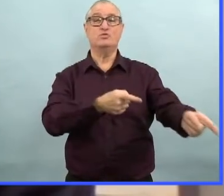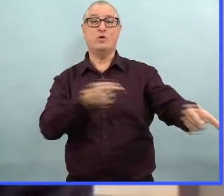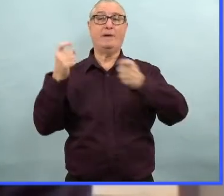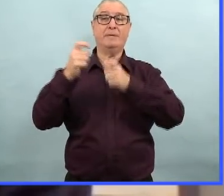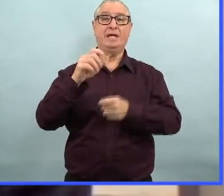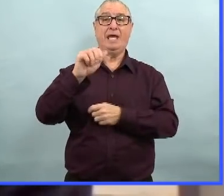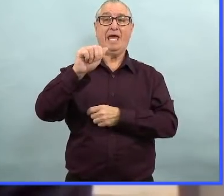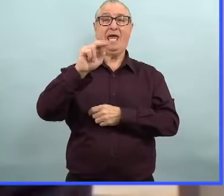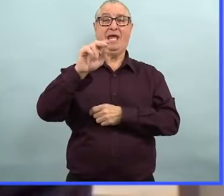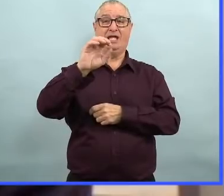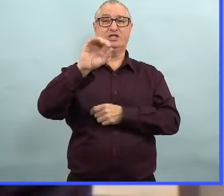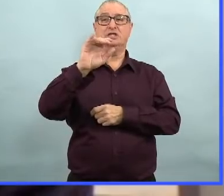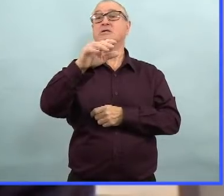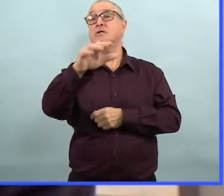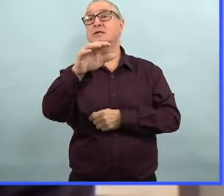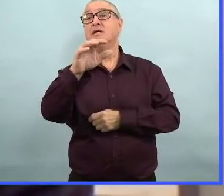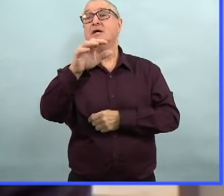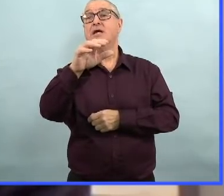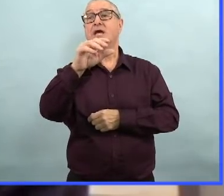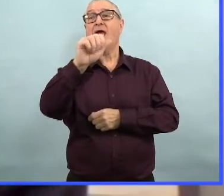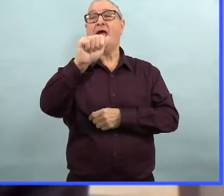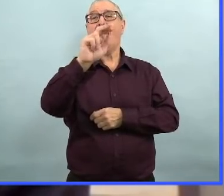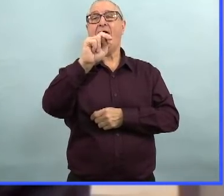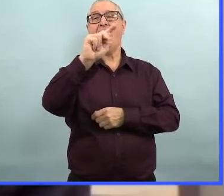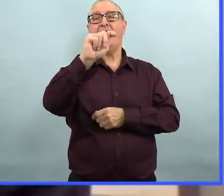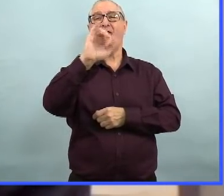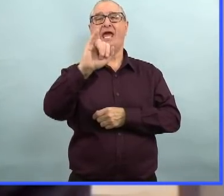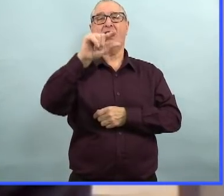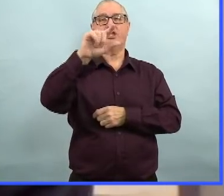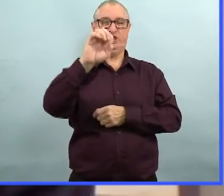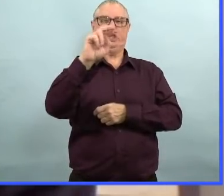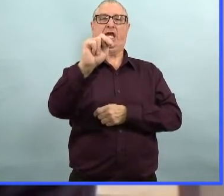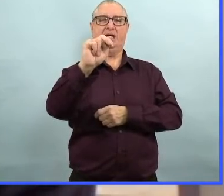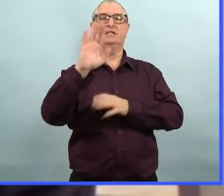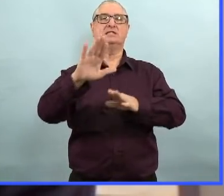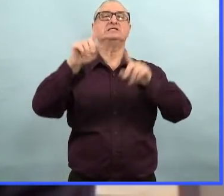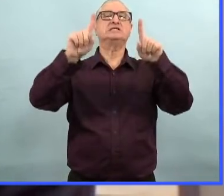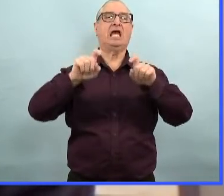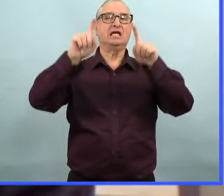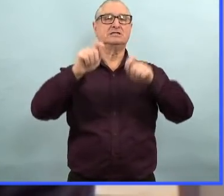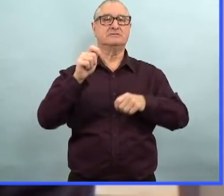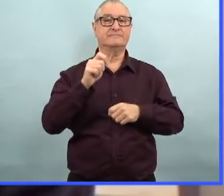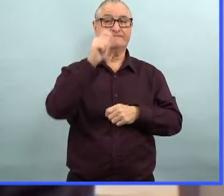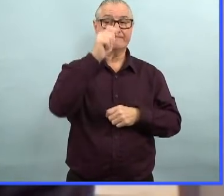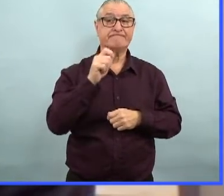the last several days this is going to be expanded over the next couple days throughout the province